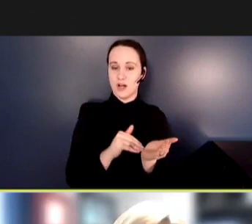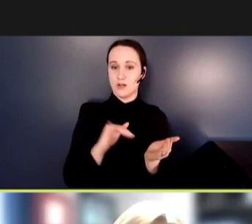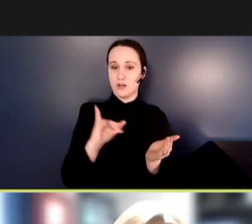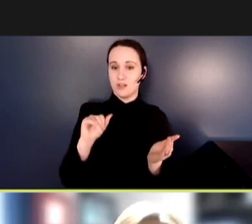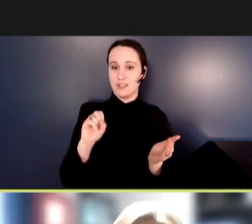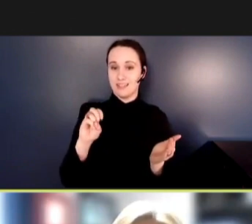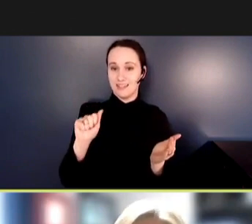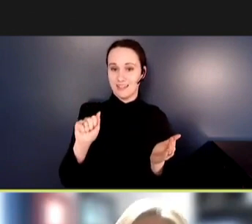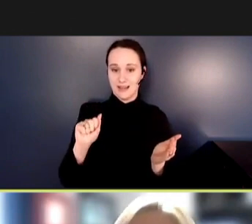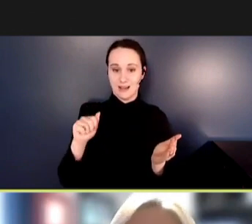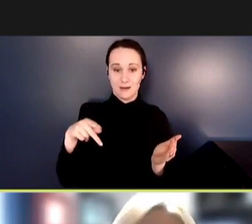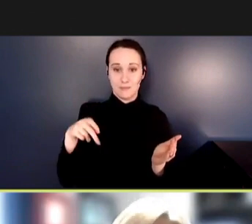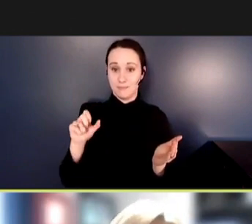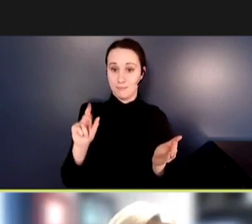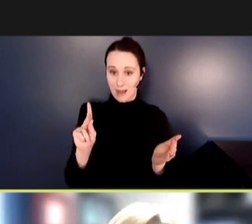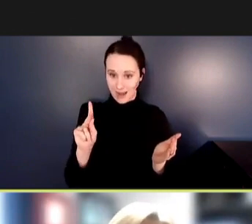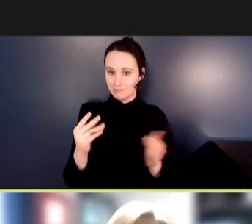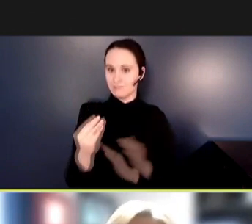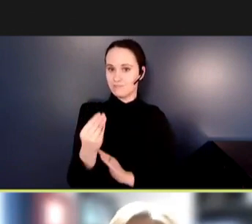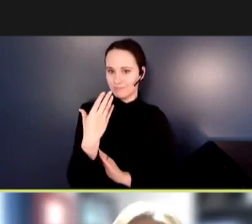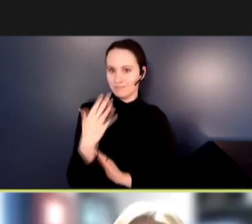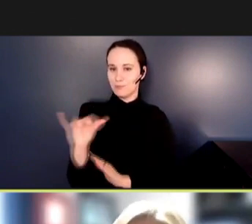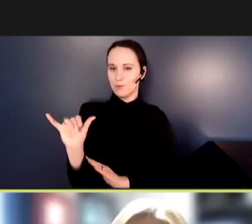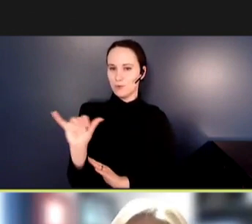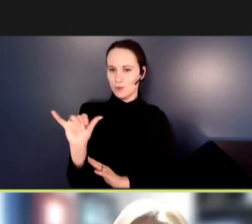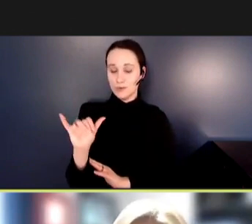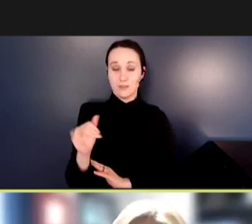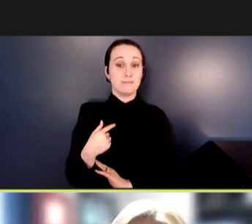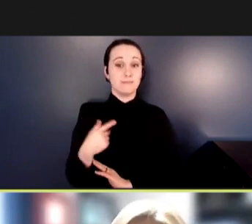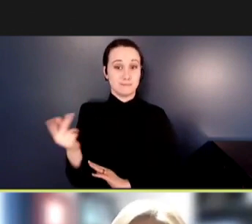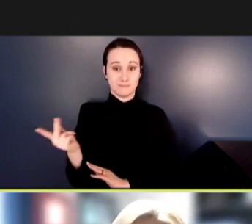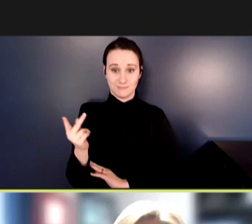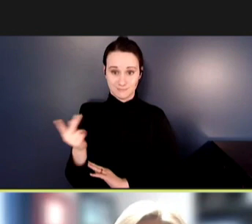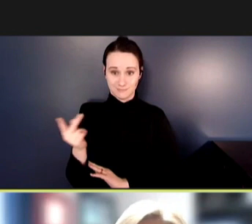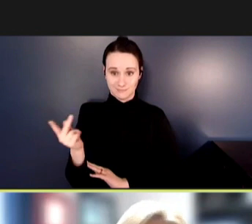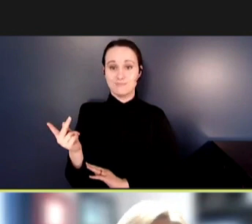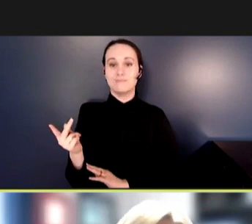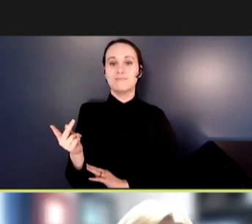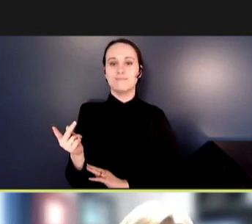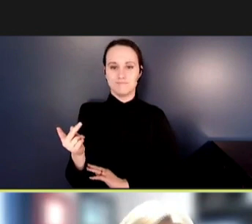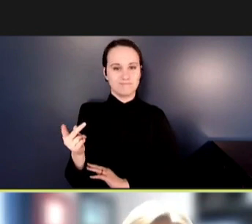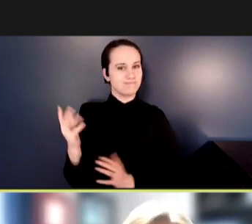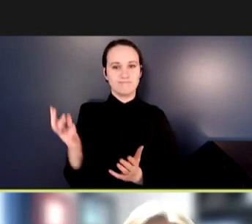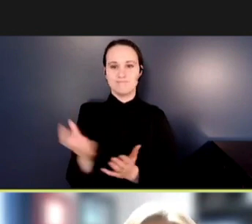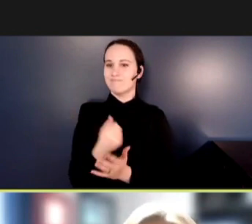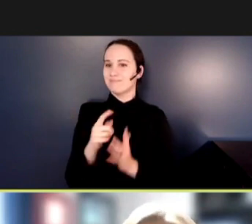is on as well. So she and I are going to start this presentation off. We're